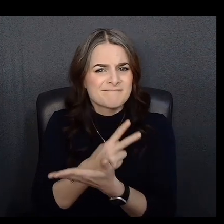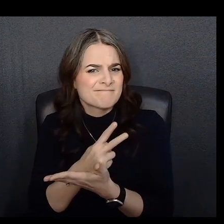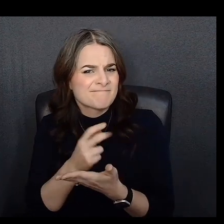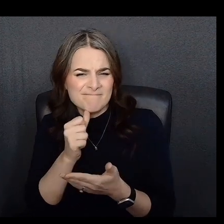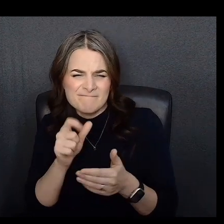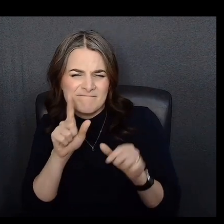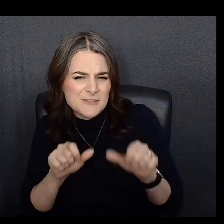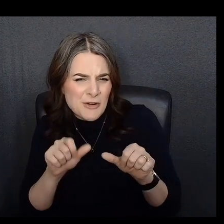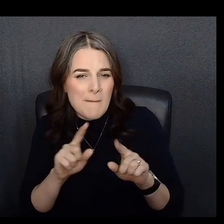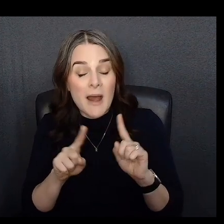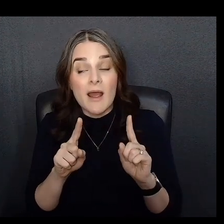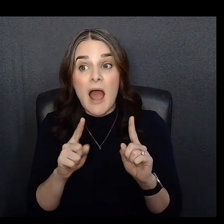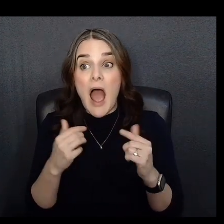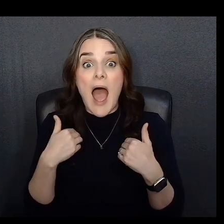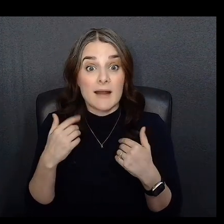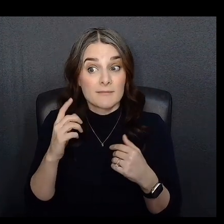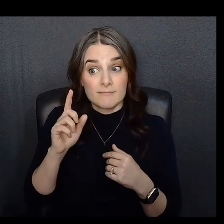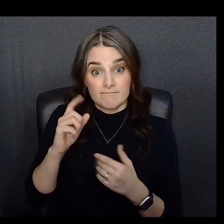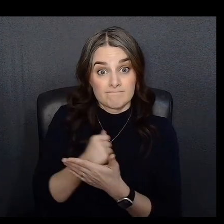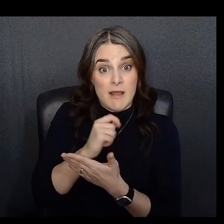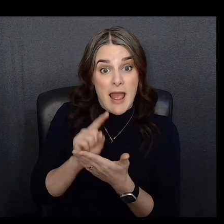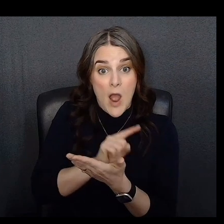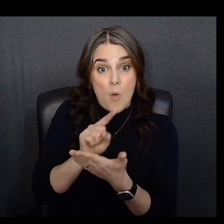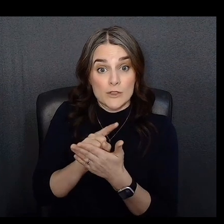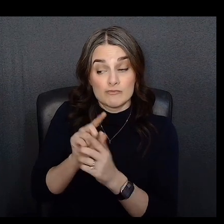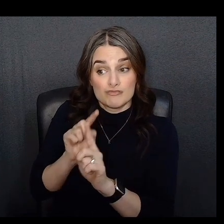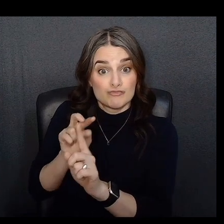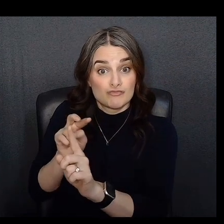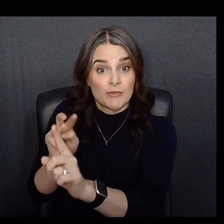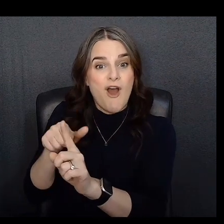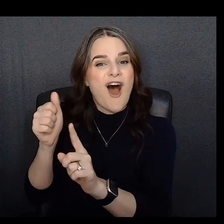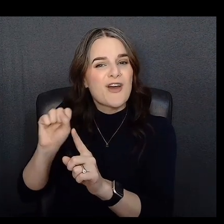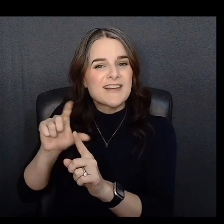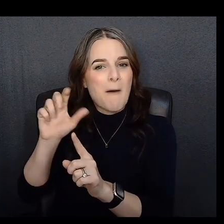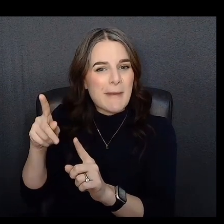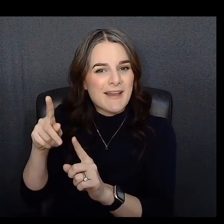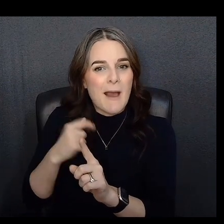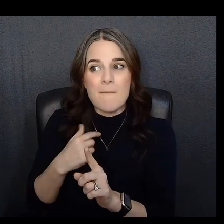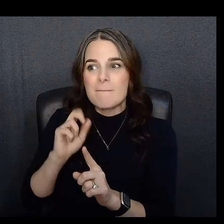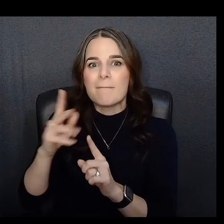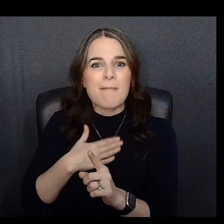shadowing an SLP, and I went back to my high school, and was able to shadow the SLP there.